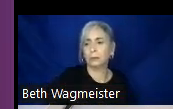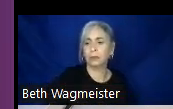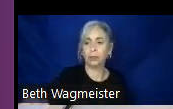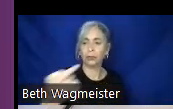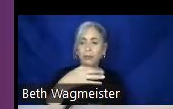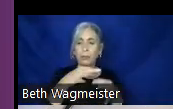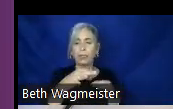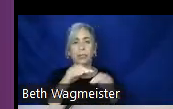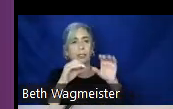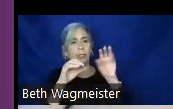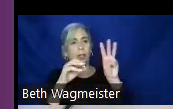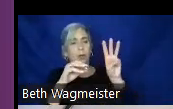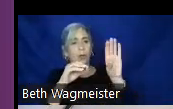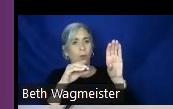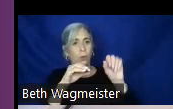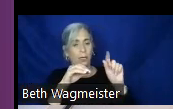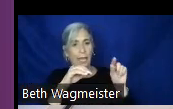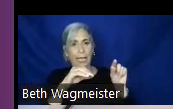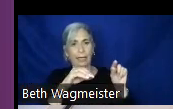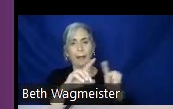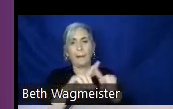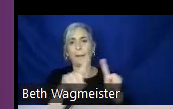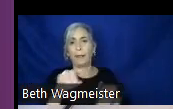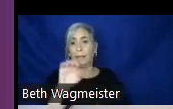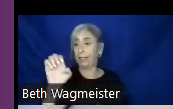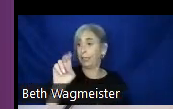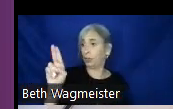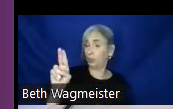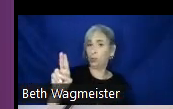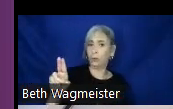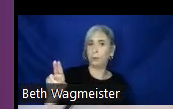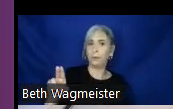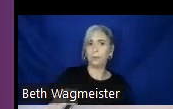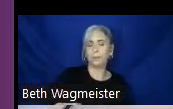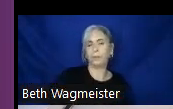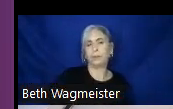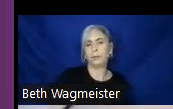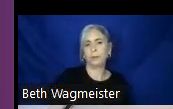WCAG, as this is EU series, I want to stress that it is the E113459. That is the minimum